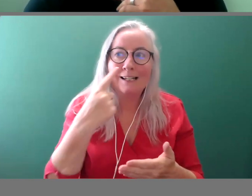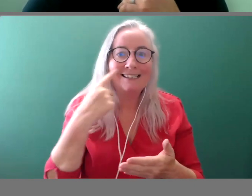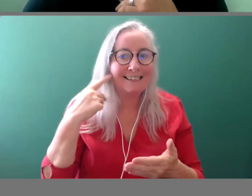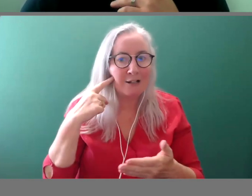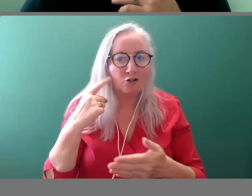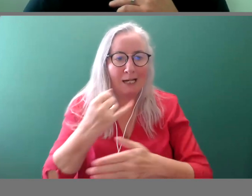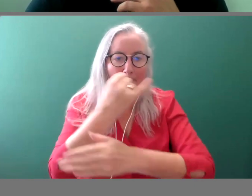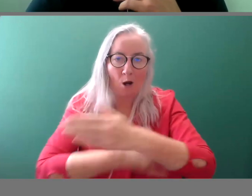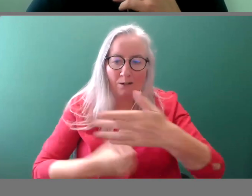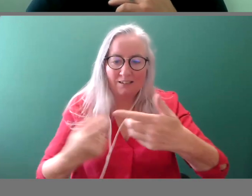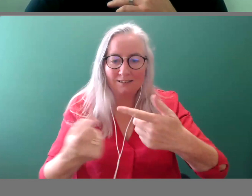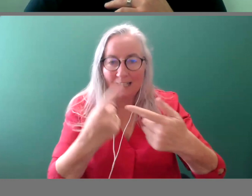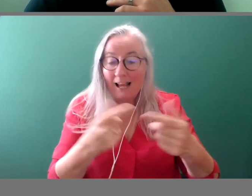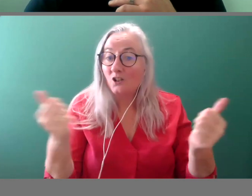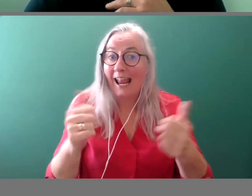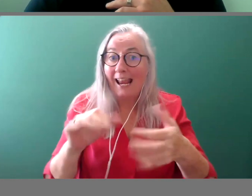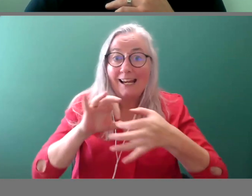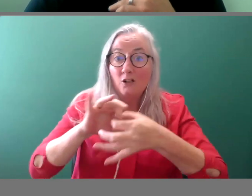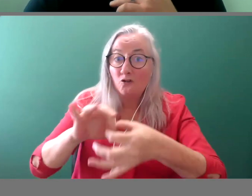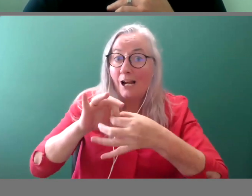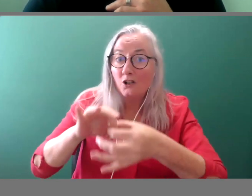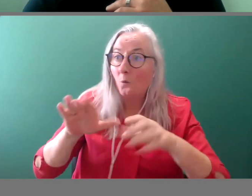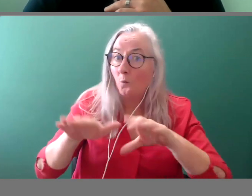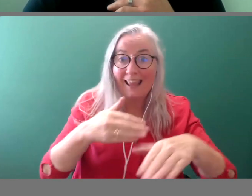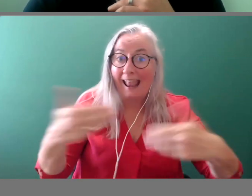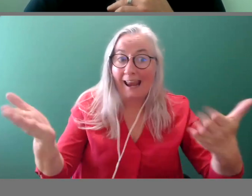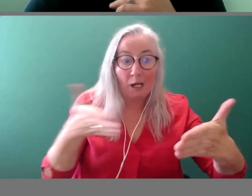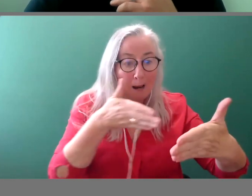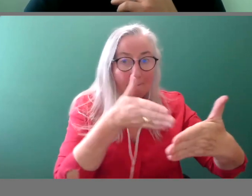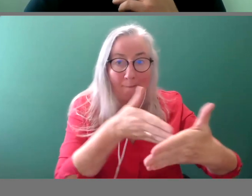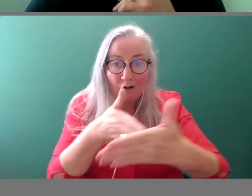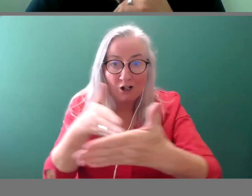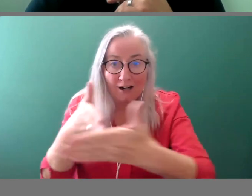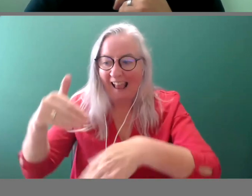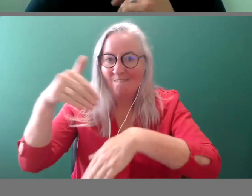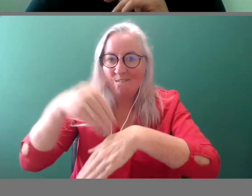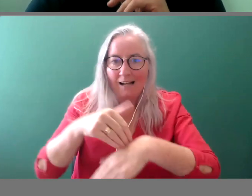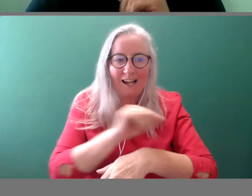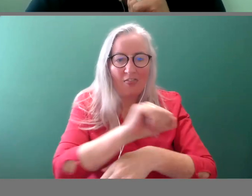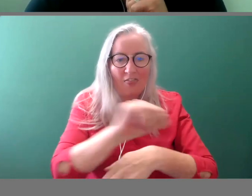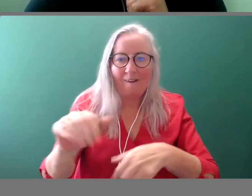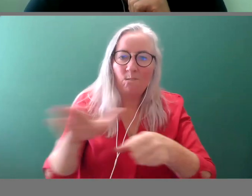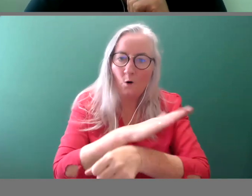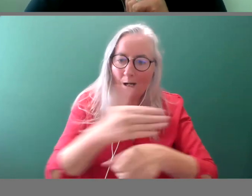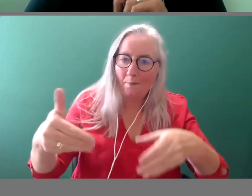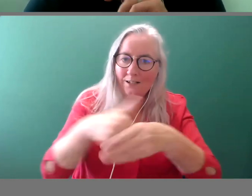which with interaction with various barriers may hinder their full participation in society on an